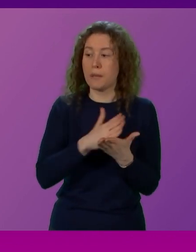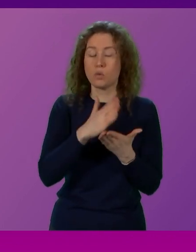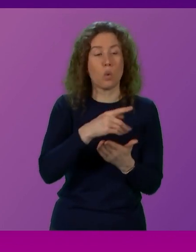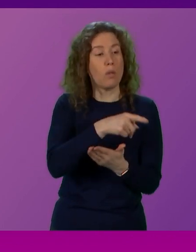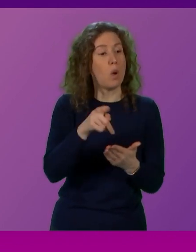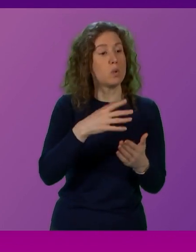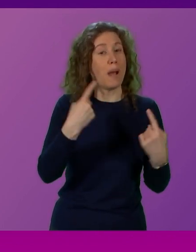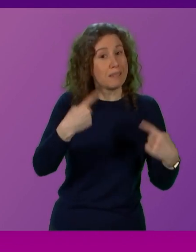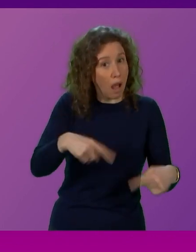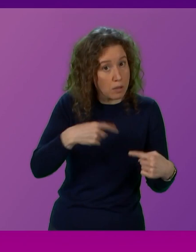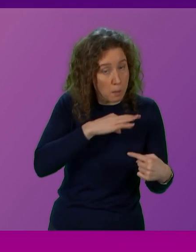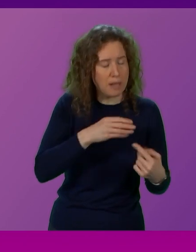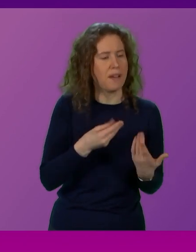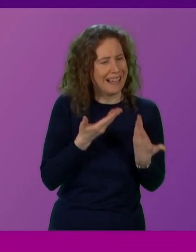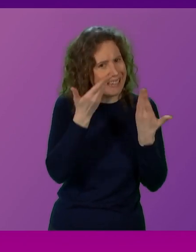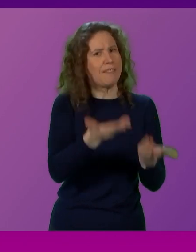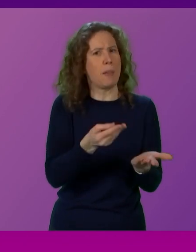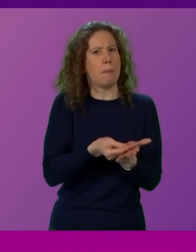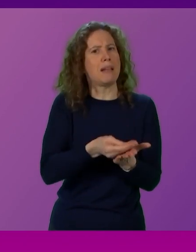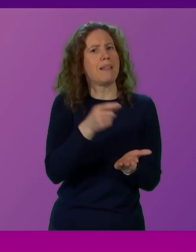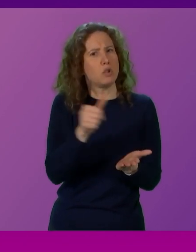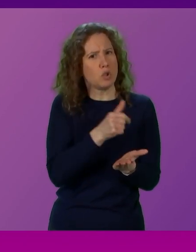to these benefits get the money timeously.